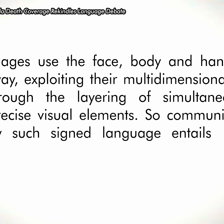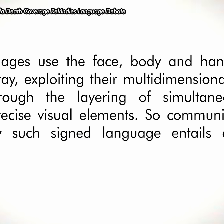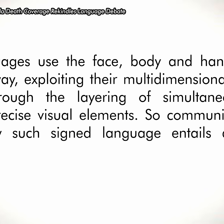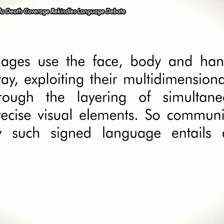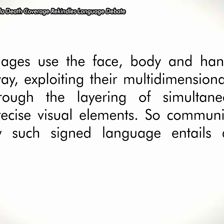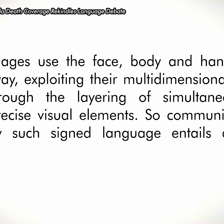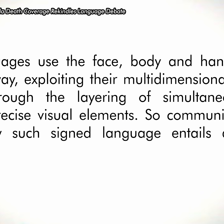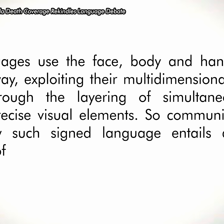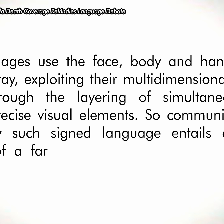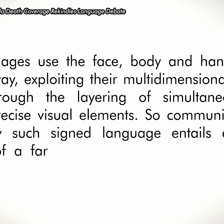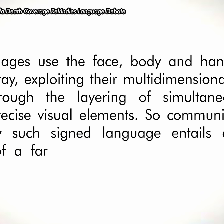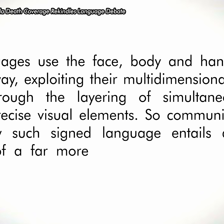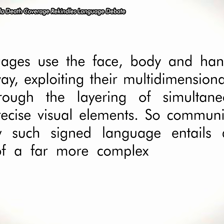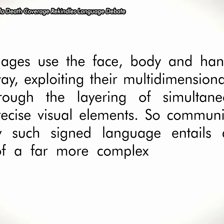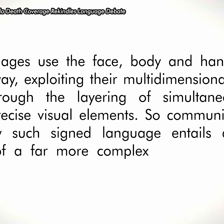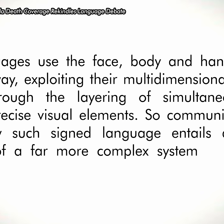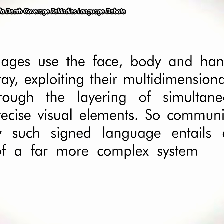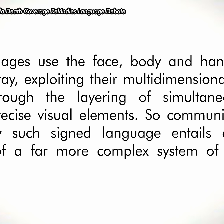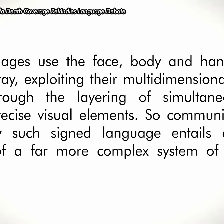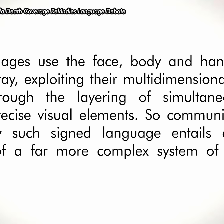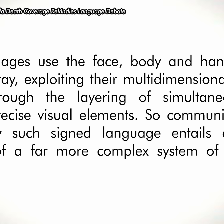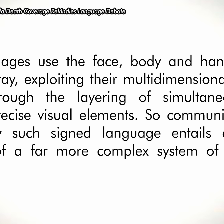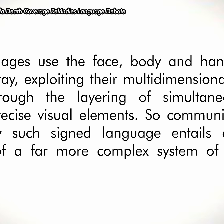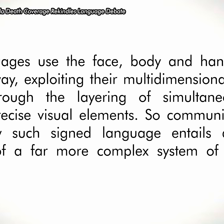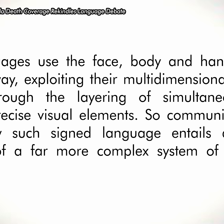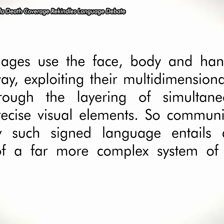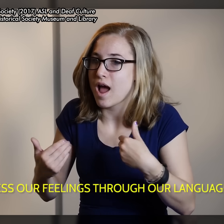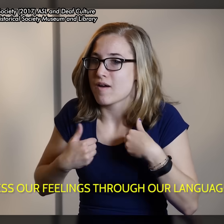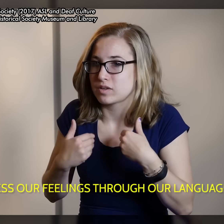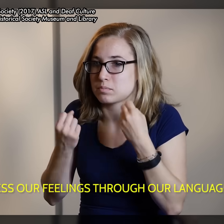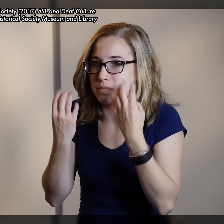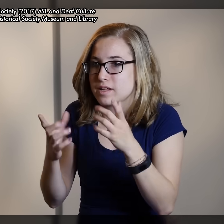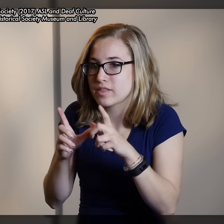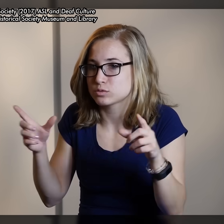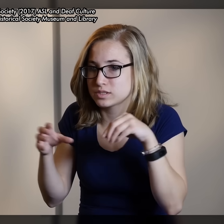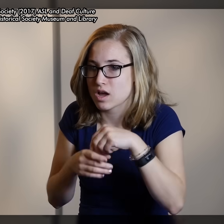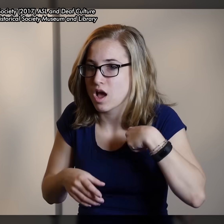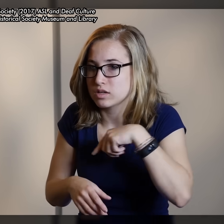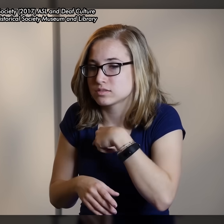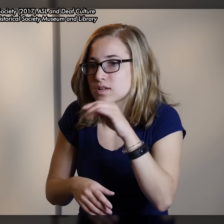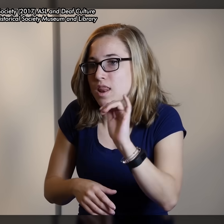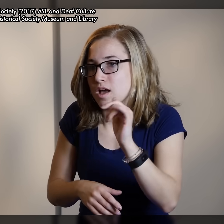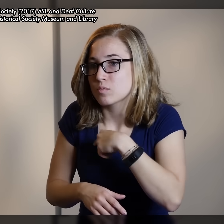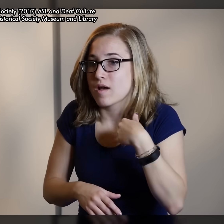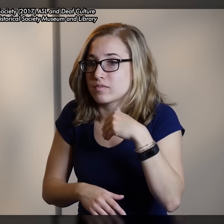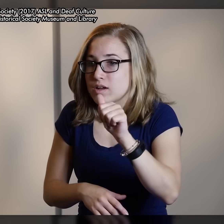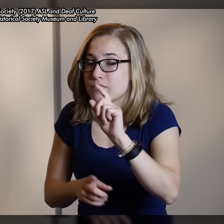entails acquiring command of a far more complex system of linguistic expression. I bring this up because sign language is a language in its own right.